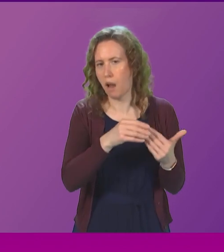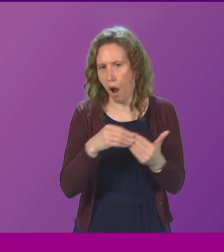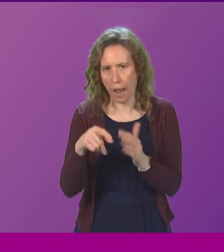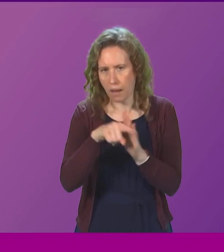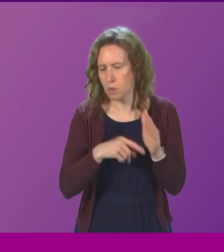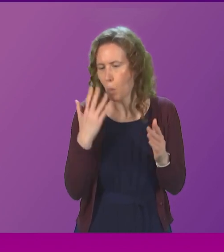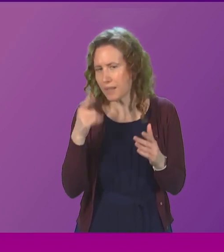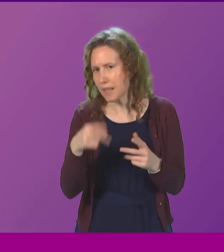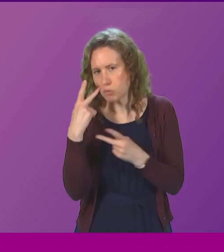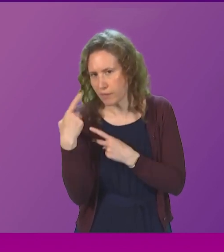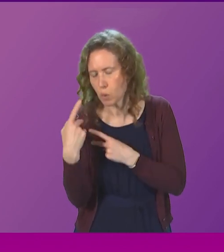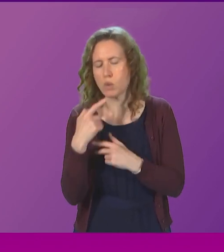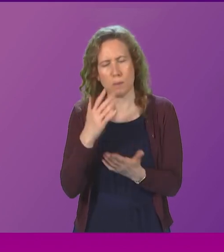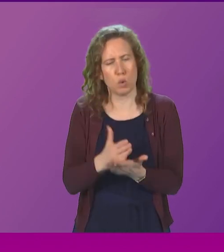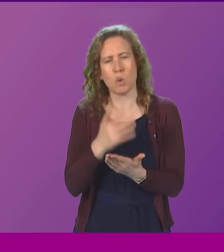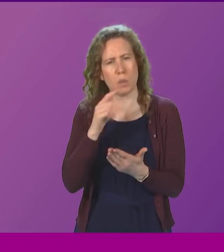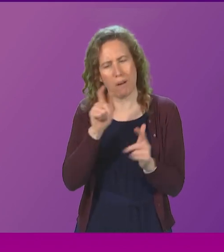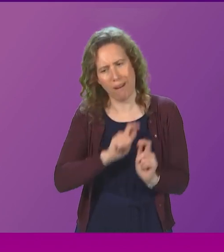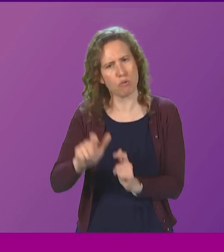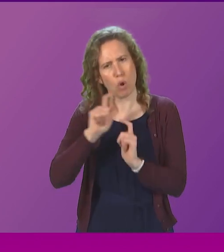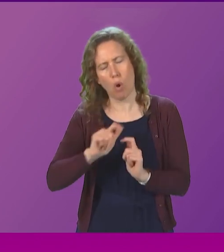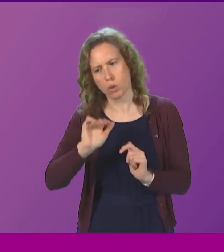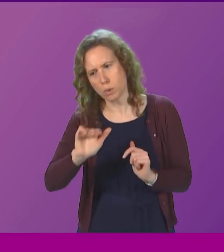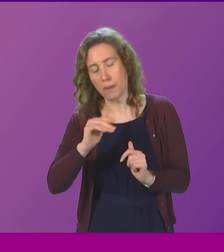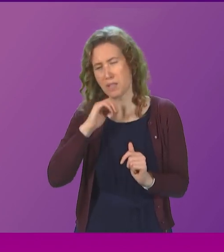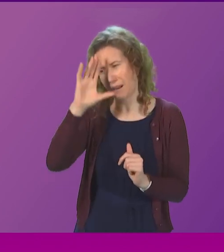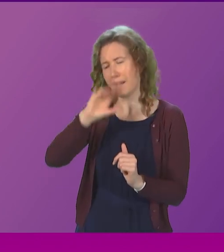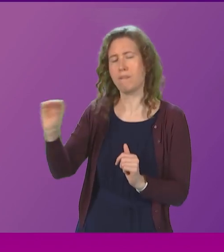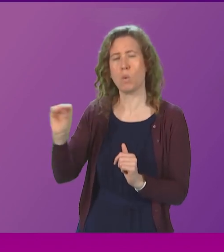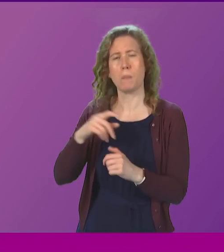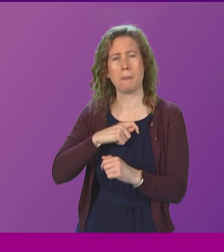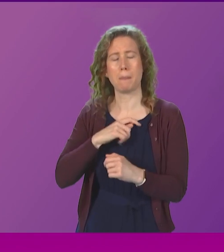I am sure that she will be happy to keep the member informed of those discussions.